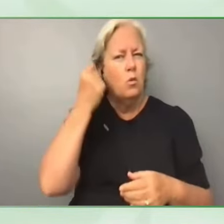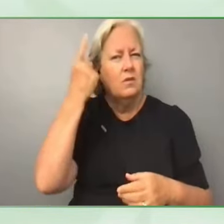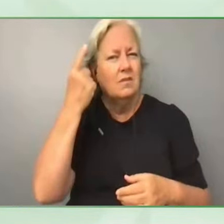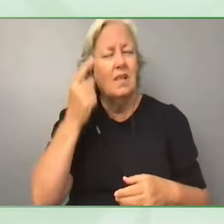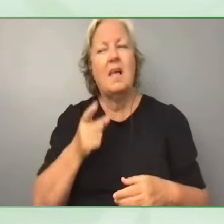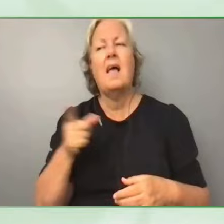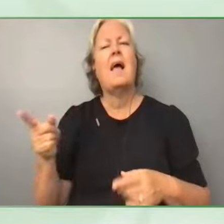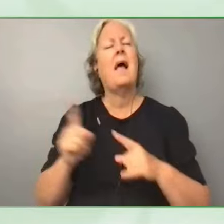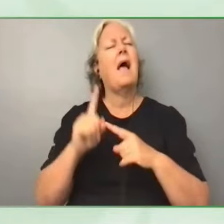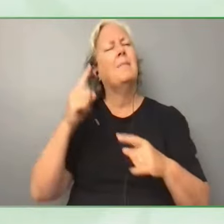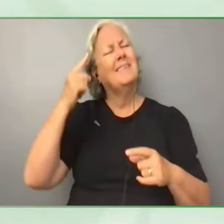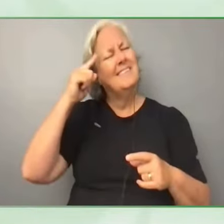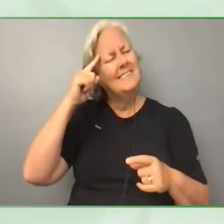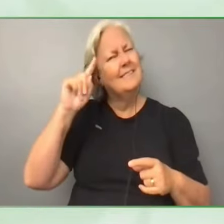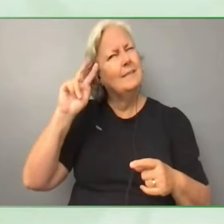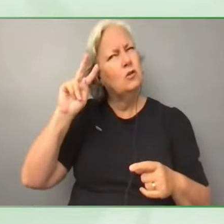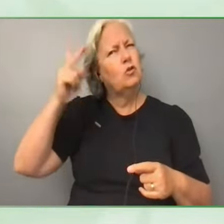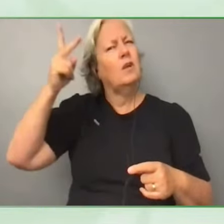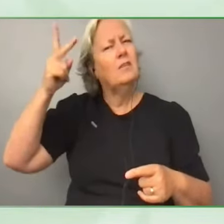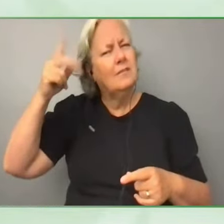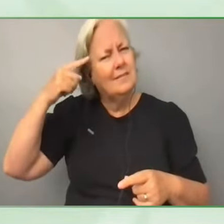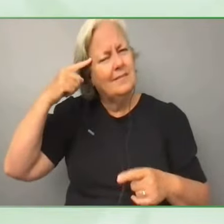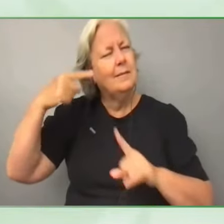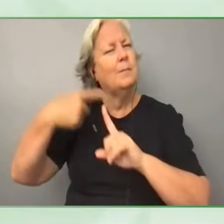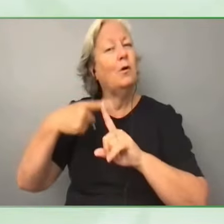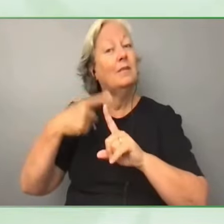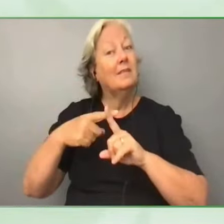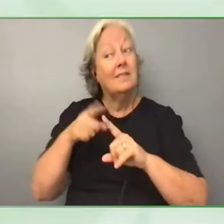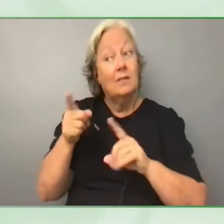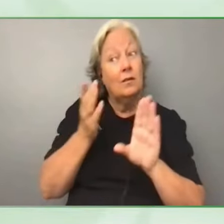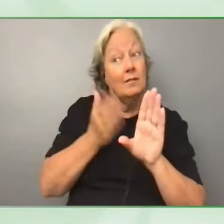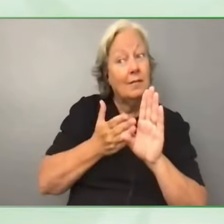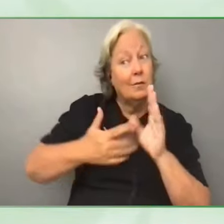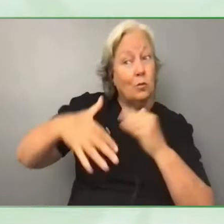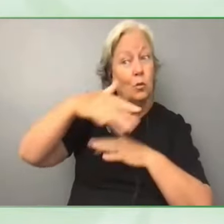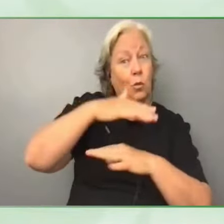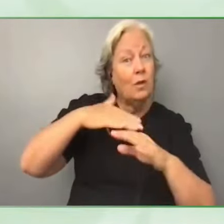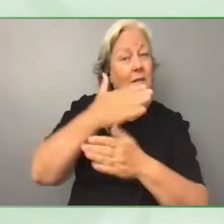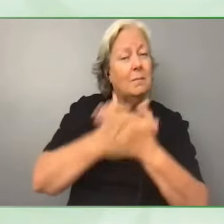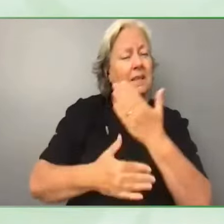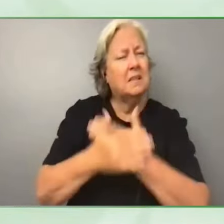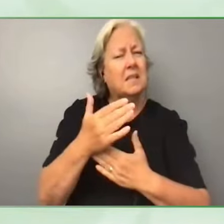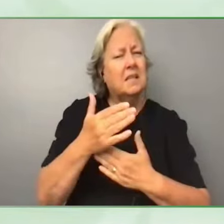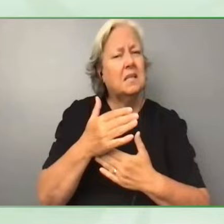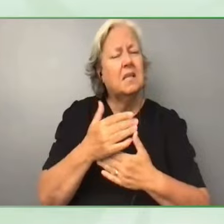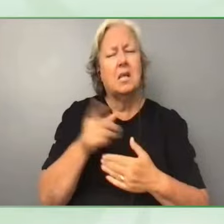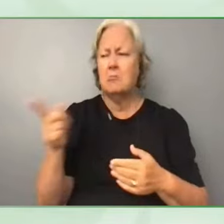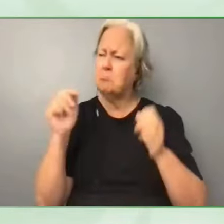actually people with psychosocial disabilities can stay within their communities and live.